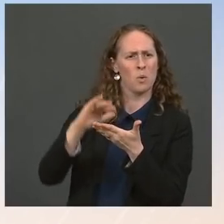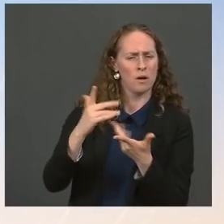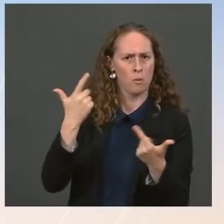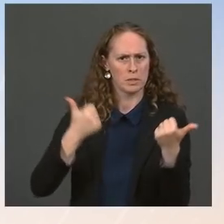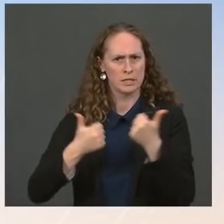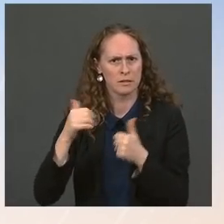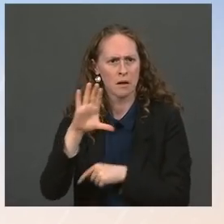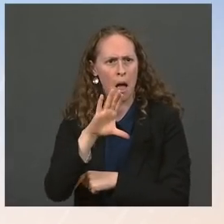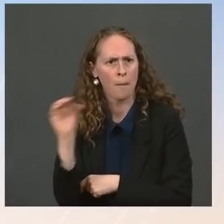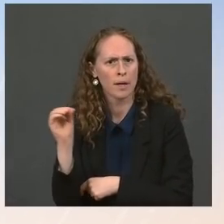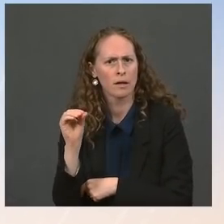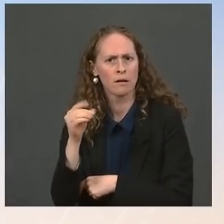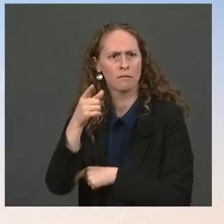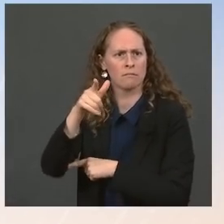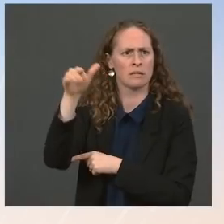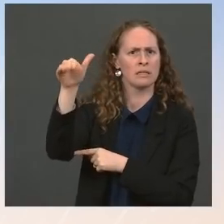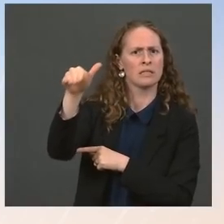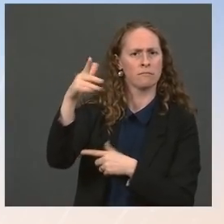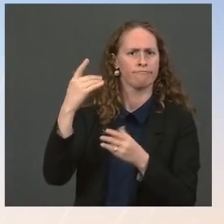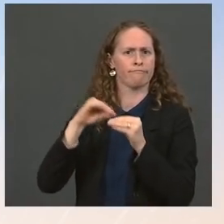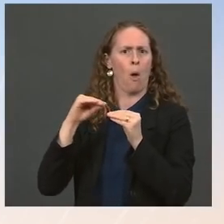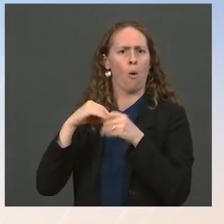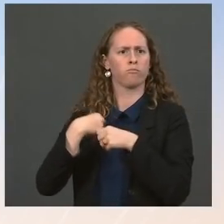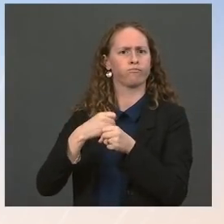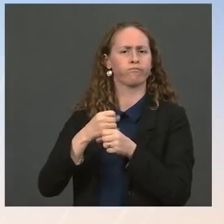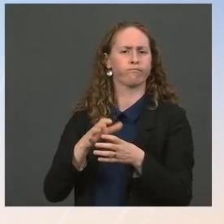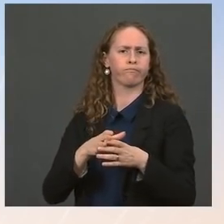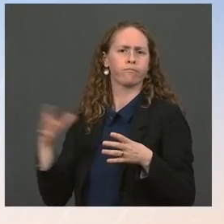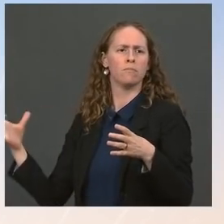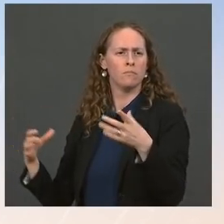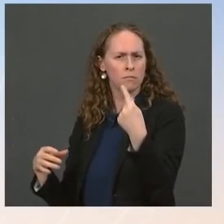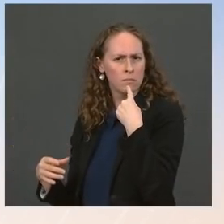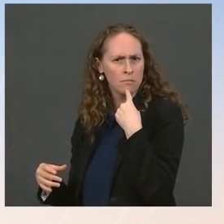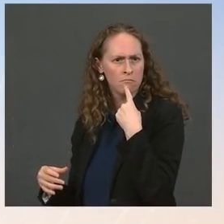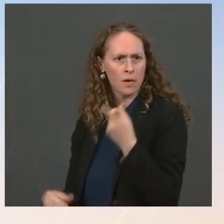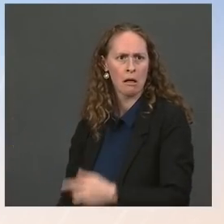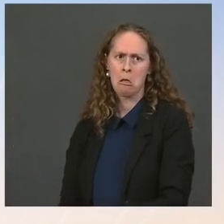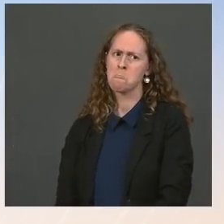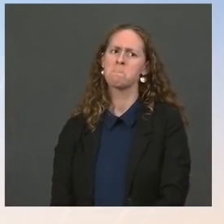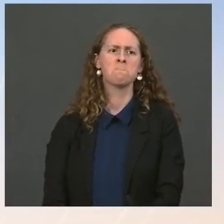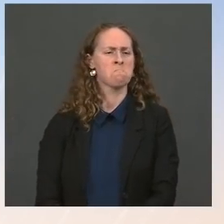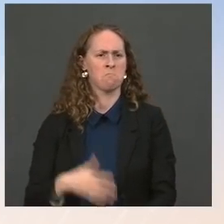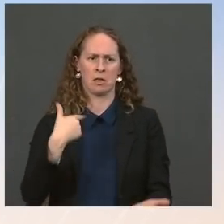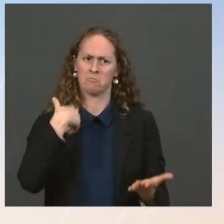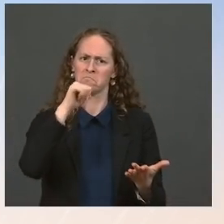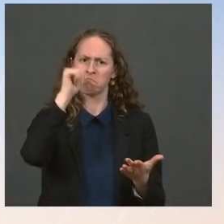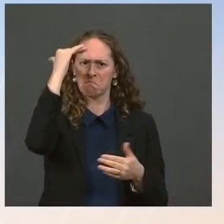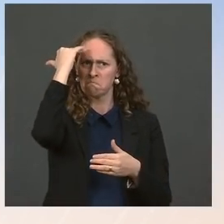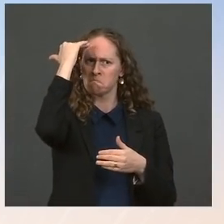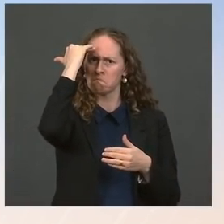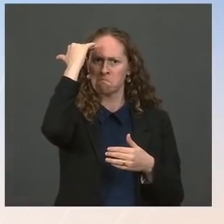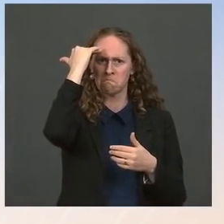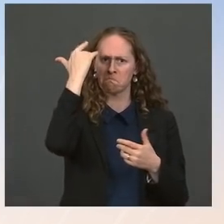and, if so, how they responded. Ms. Psaki: I'm actually not aware of any contact with oil and gas companies around this particular issue.